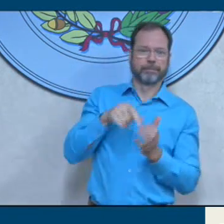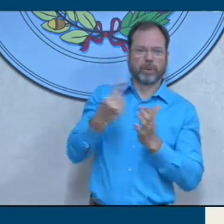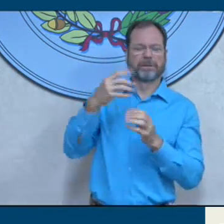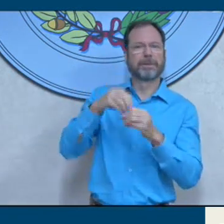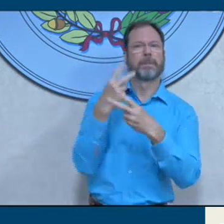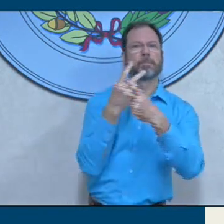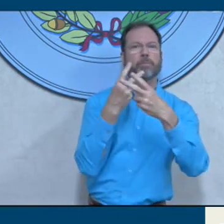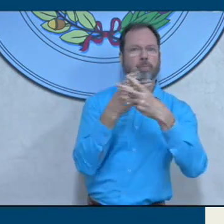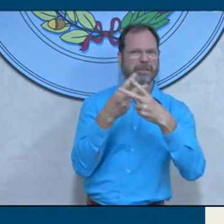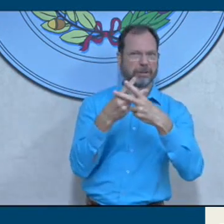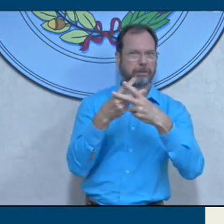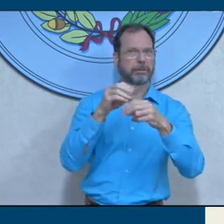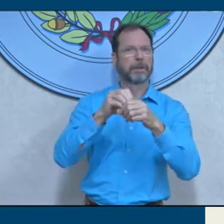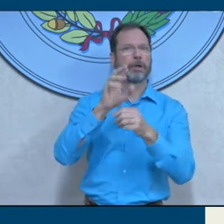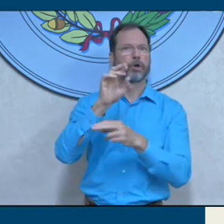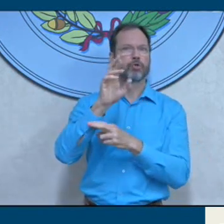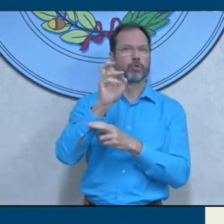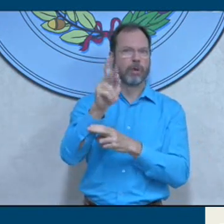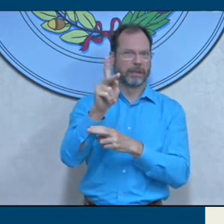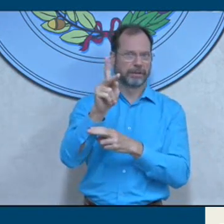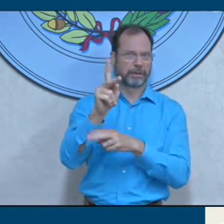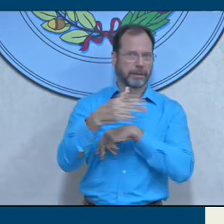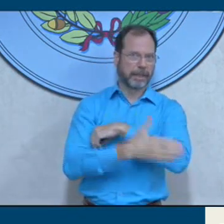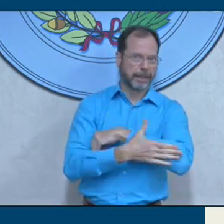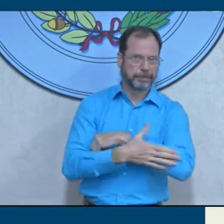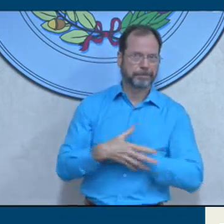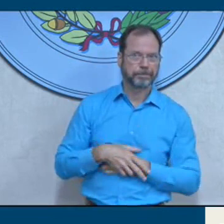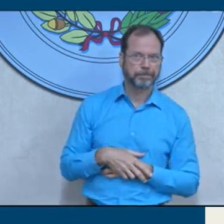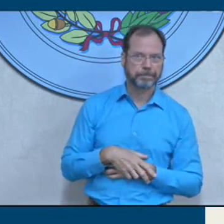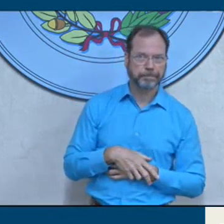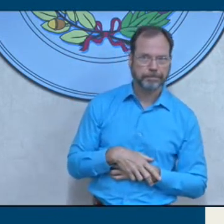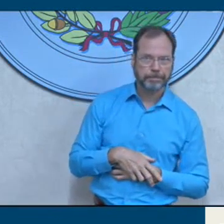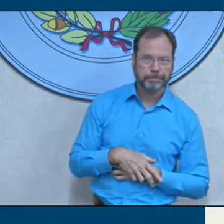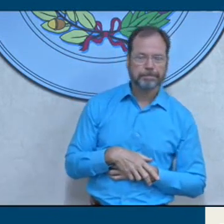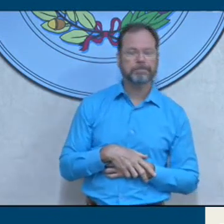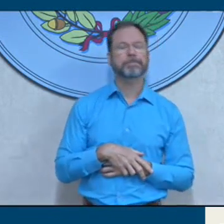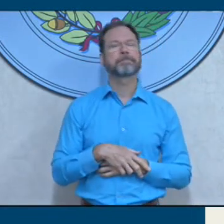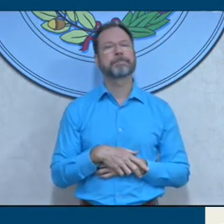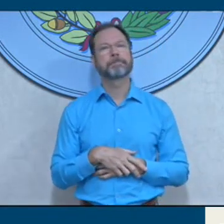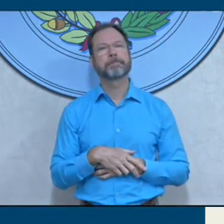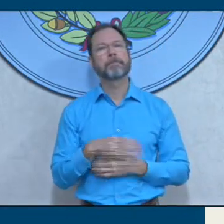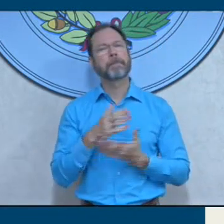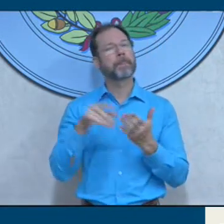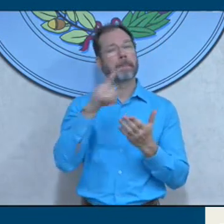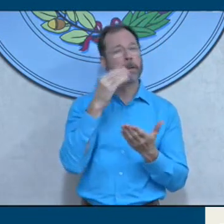BACK POSITIVE WERE A BATCH RETURN. FROM TESTS THAT HAVE BEEN CONDUCTED IN A PRISON IN